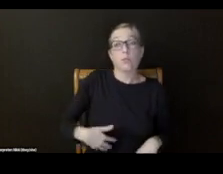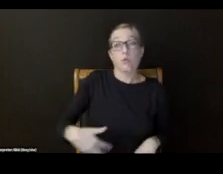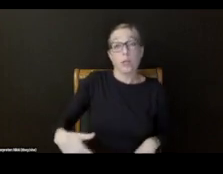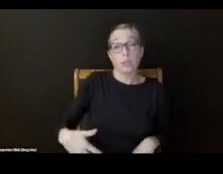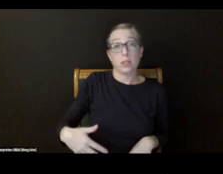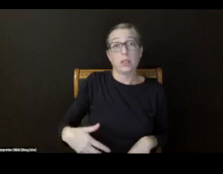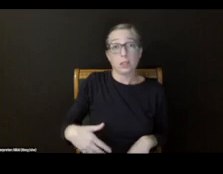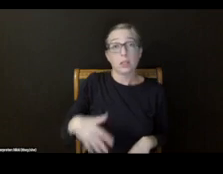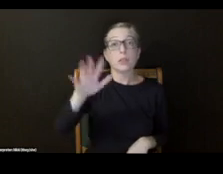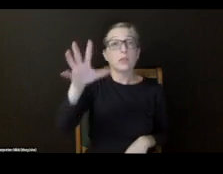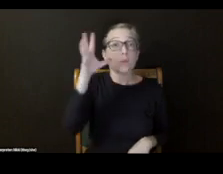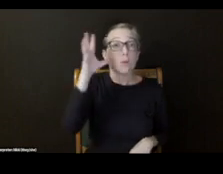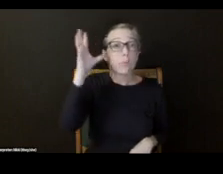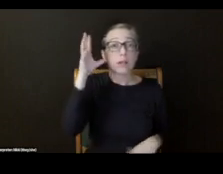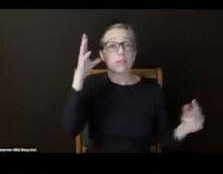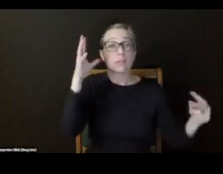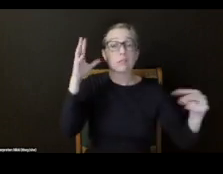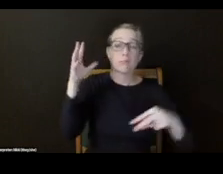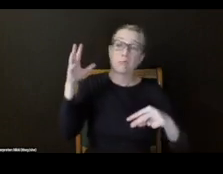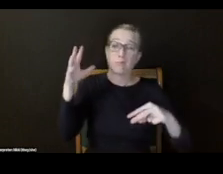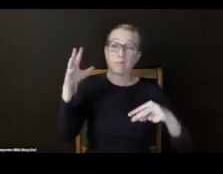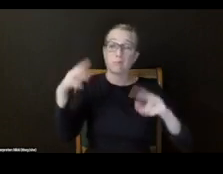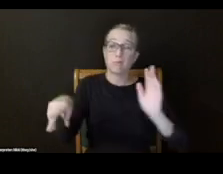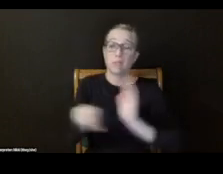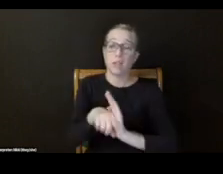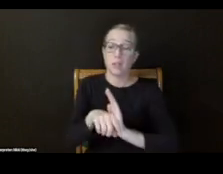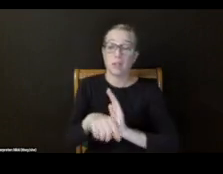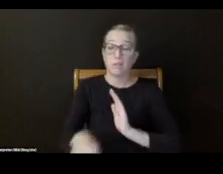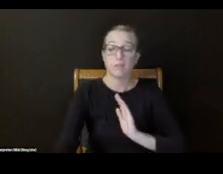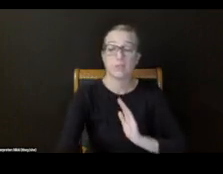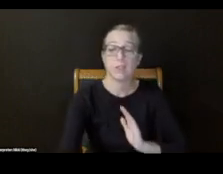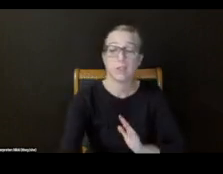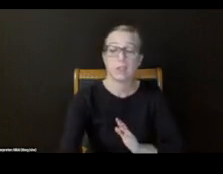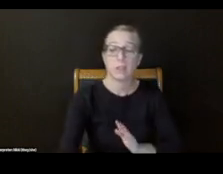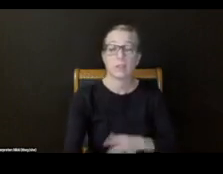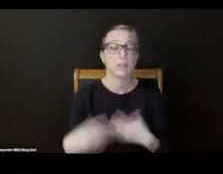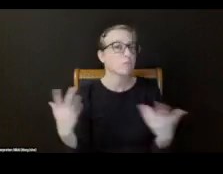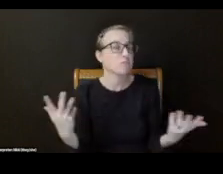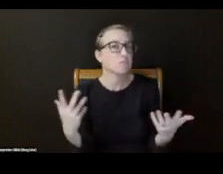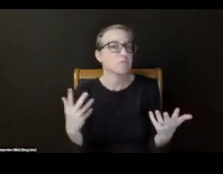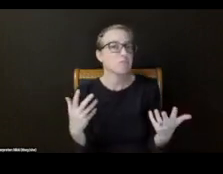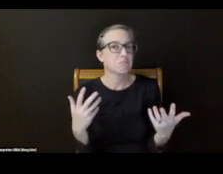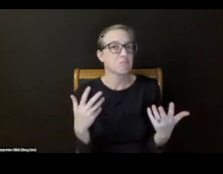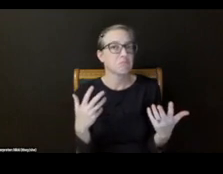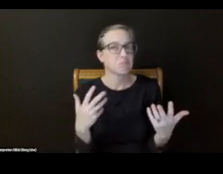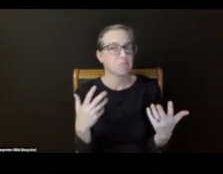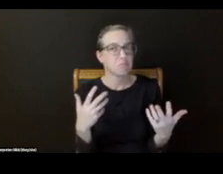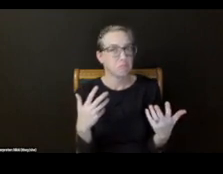Do you have other does that perception evolve?